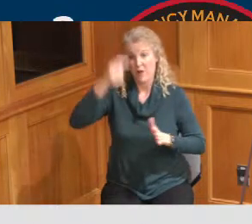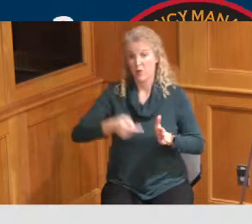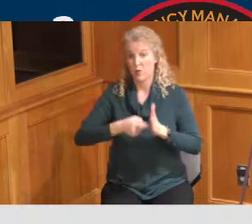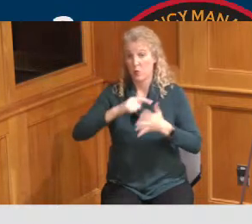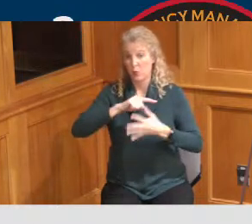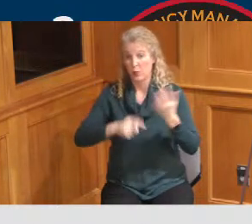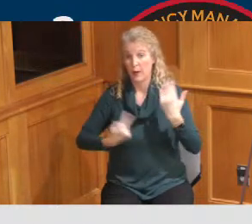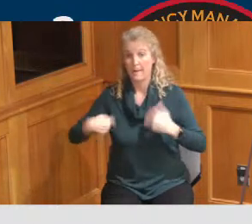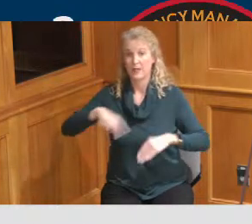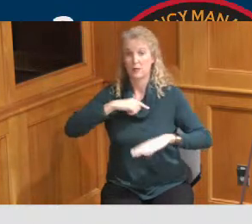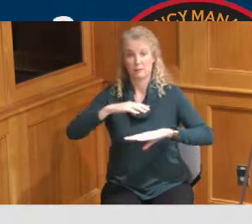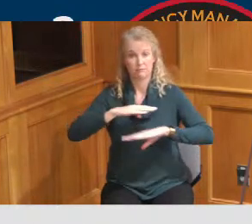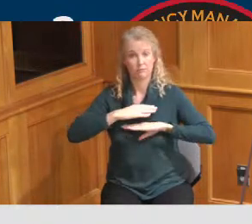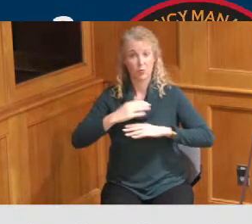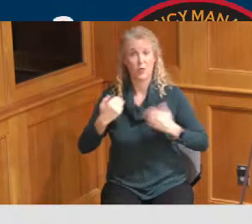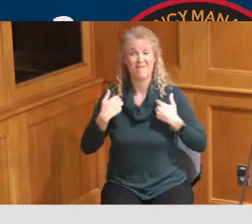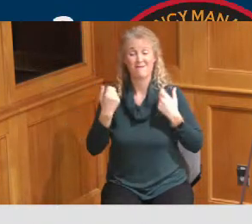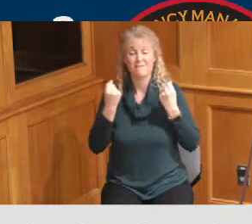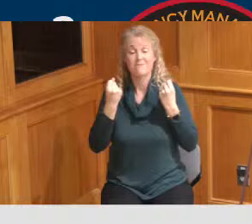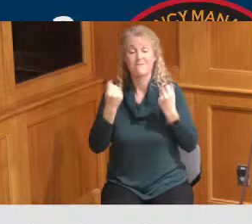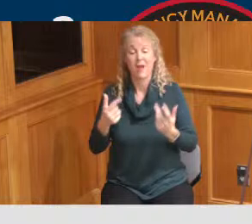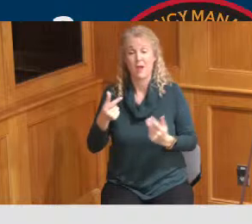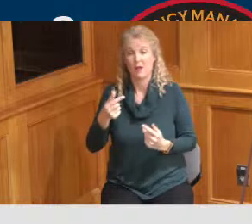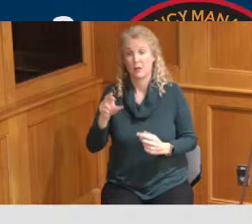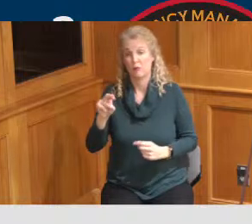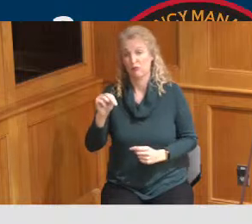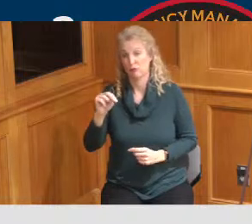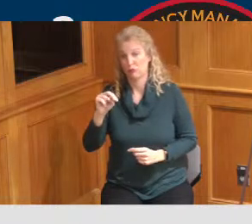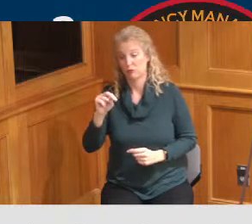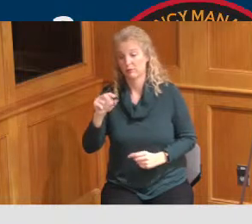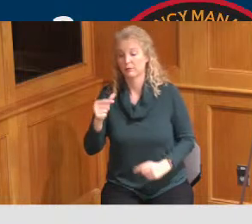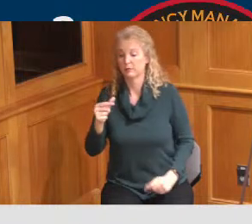have many Homeland Security grants as well as our Emergency Management performance Grant so